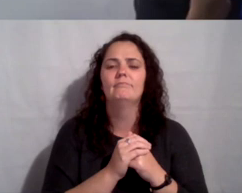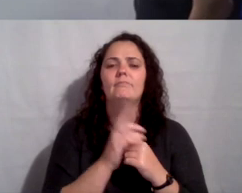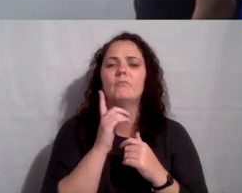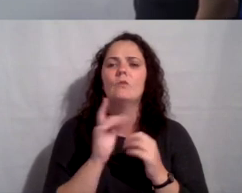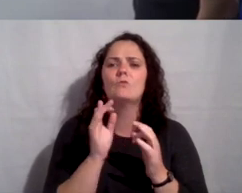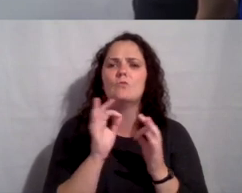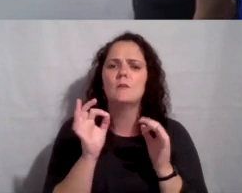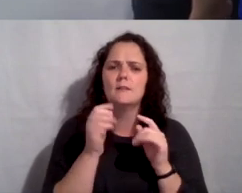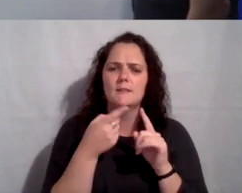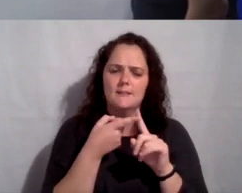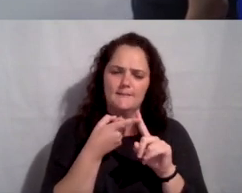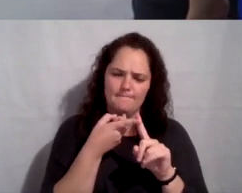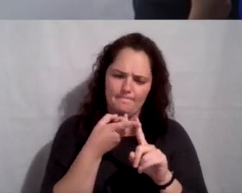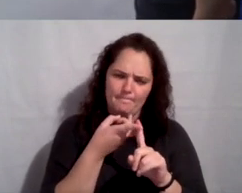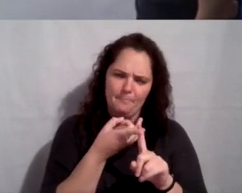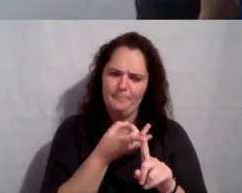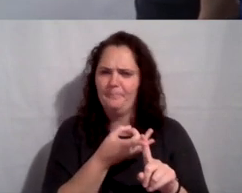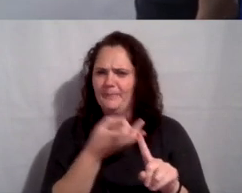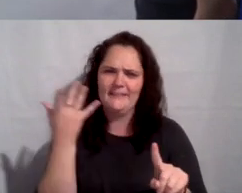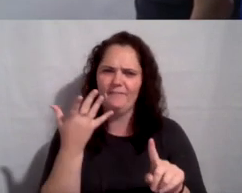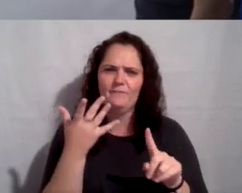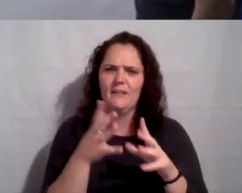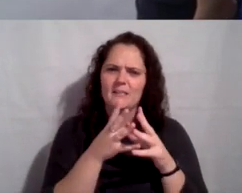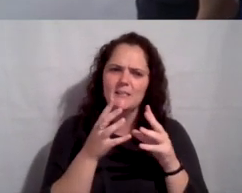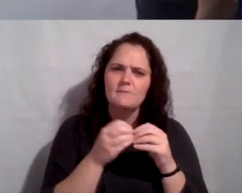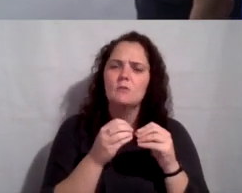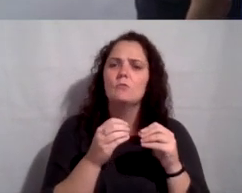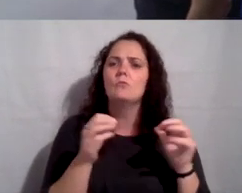generic with your line but think specifically about what you're seeing there